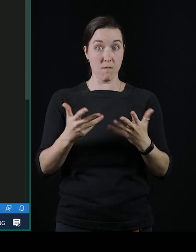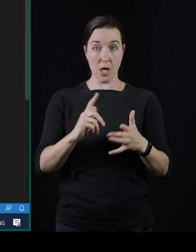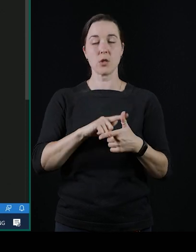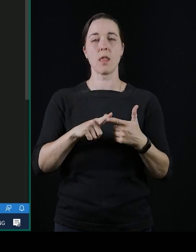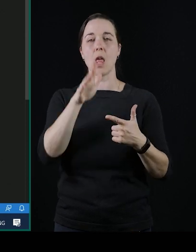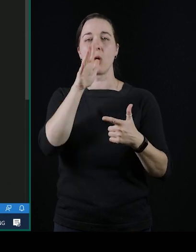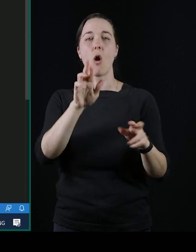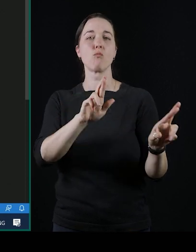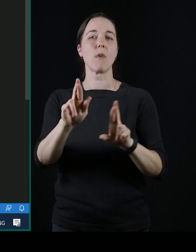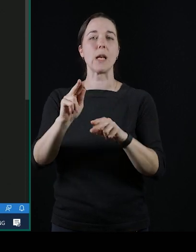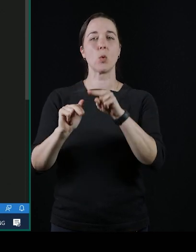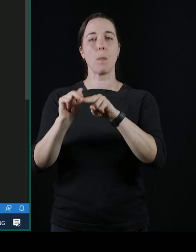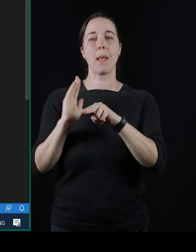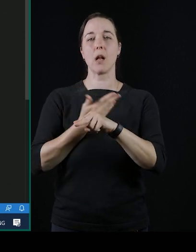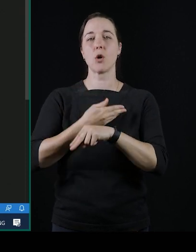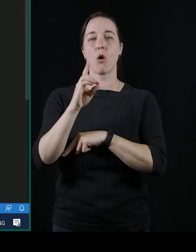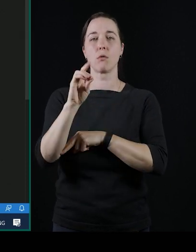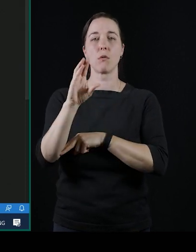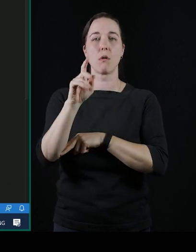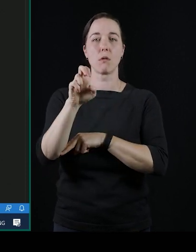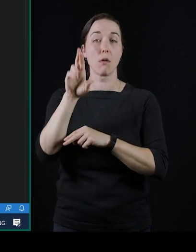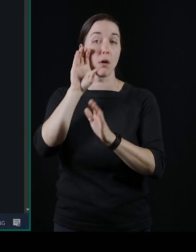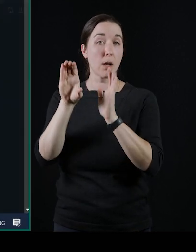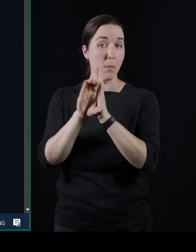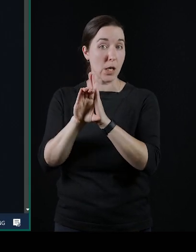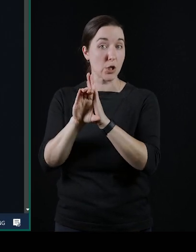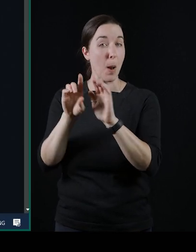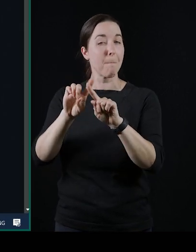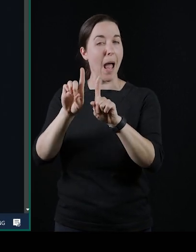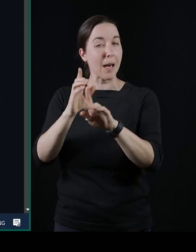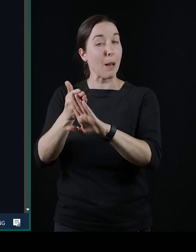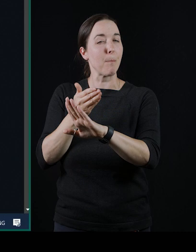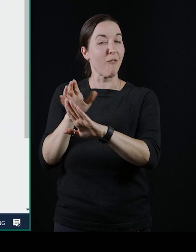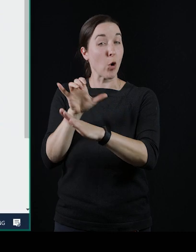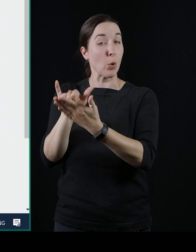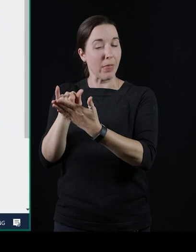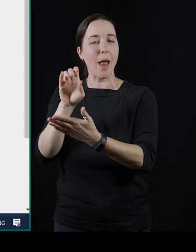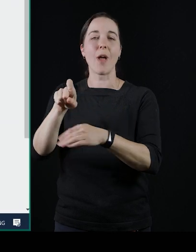we are ready to build our Docker image. To do that, we need to do something.